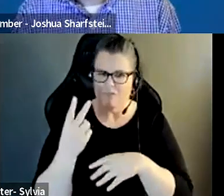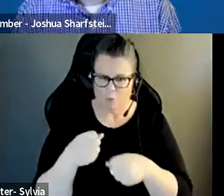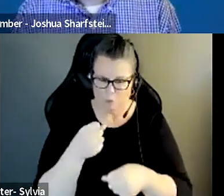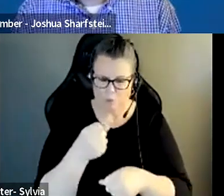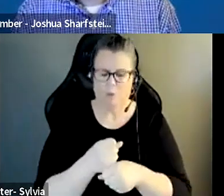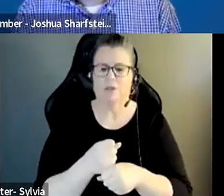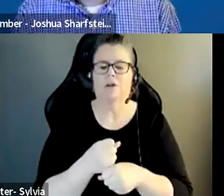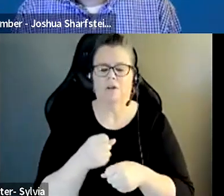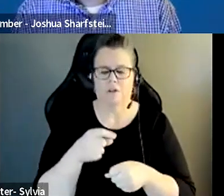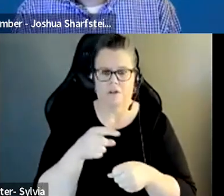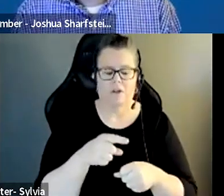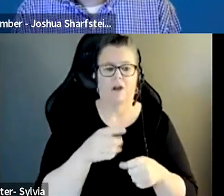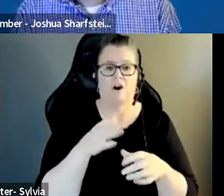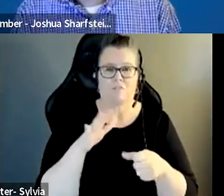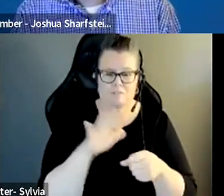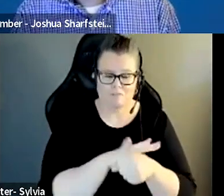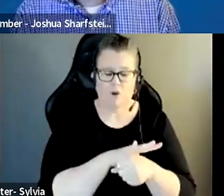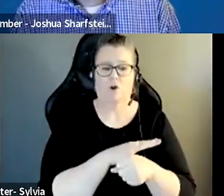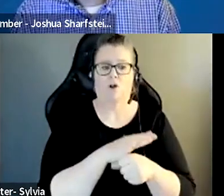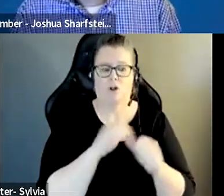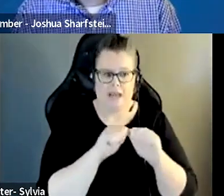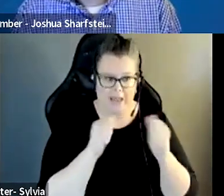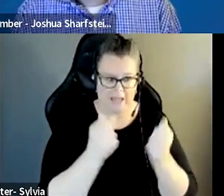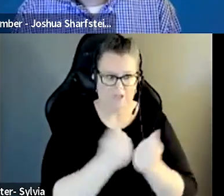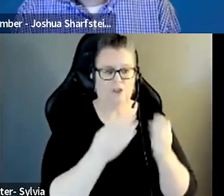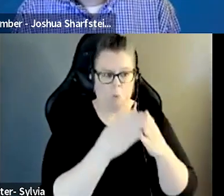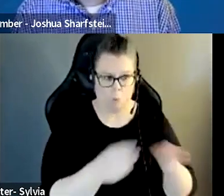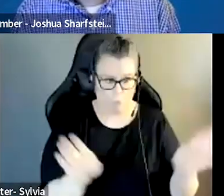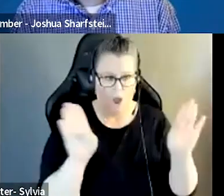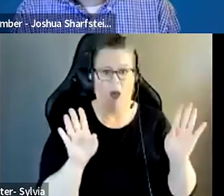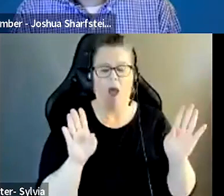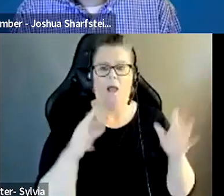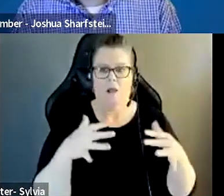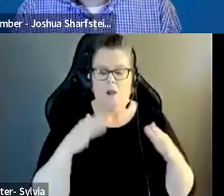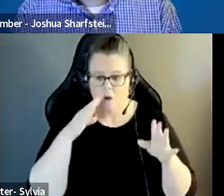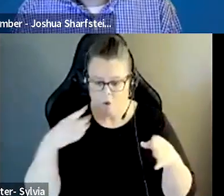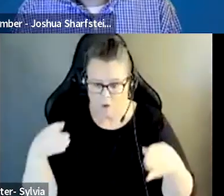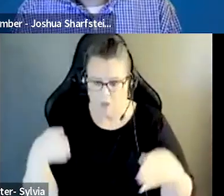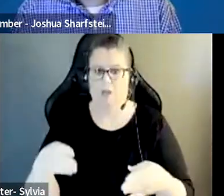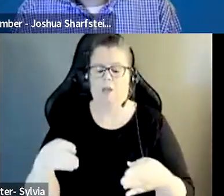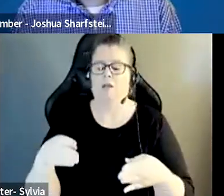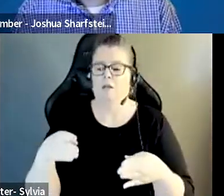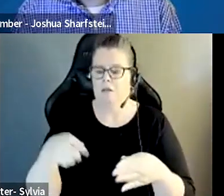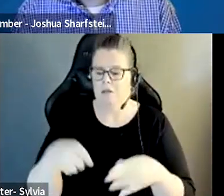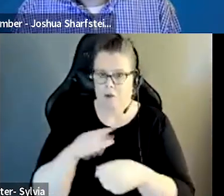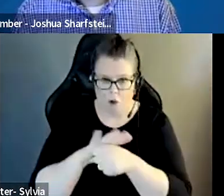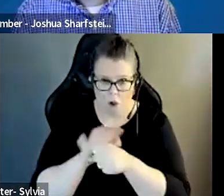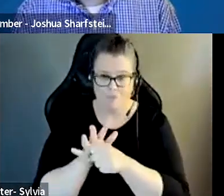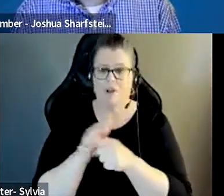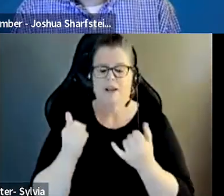agency-wide localization for COVID to a more measured kind of response. And Dr. Mann will be providing some of the guidance on that.